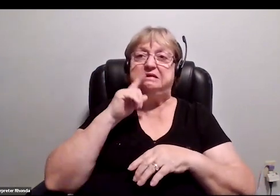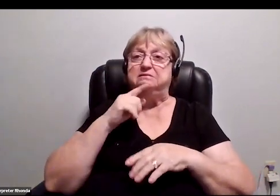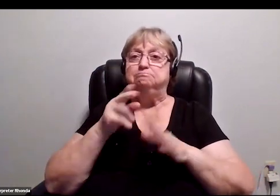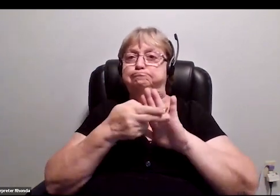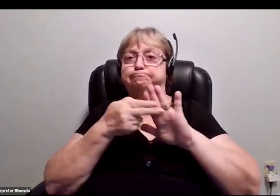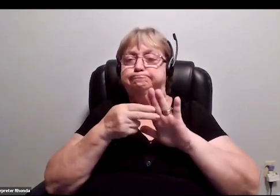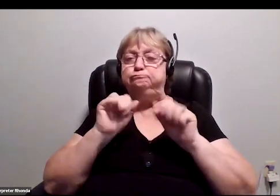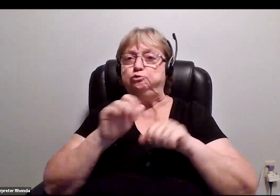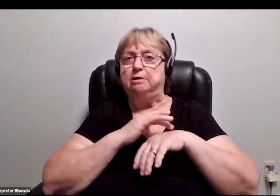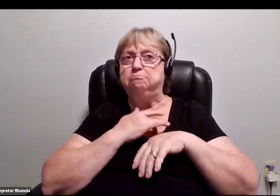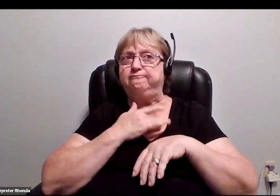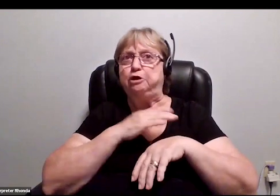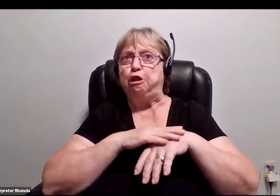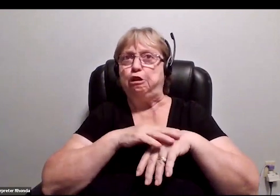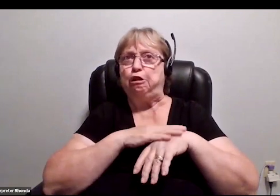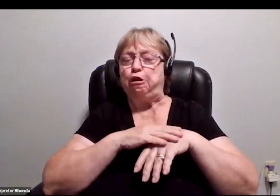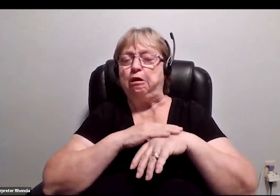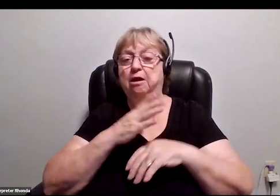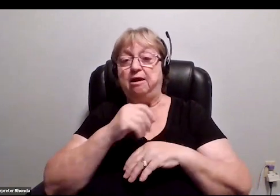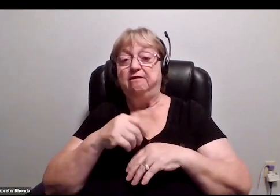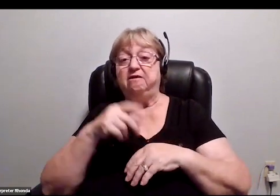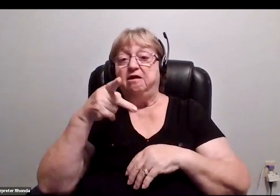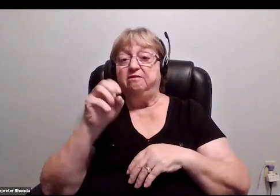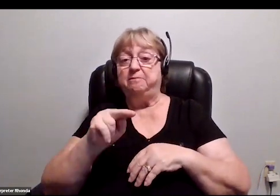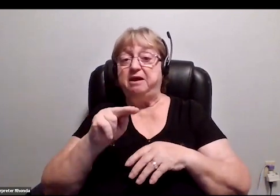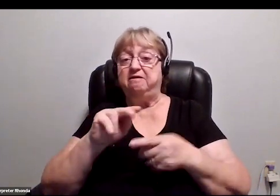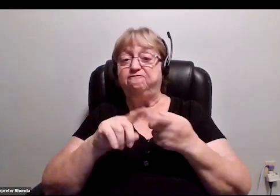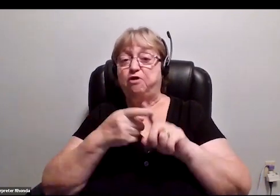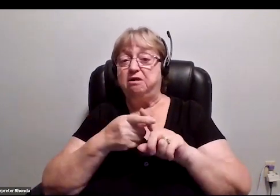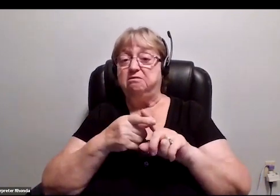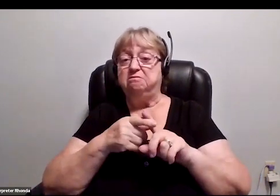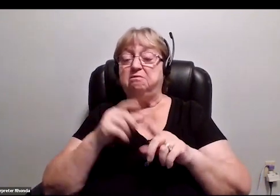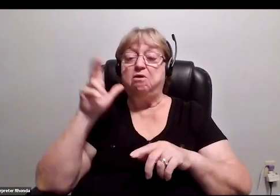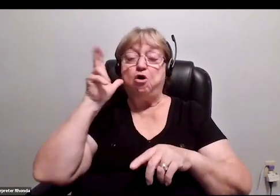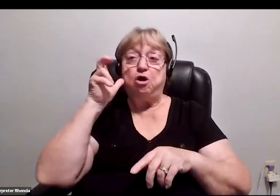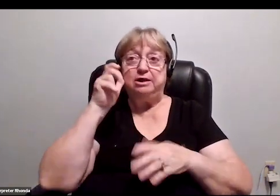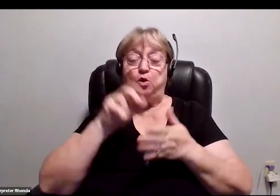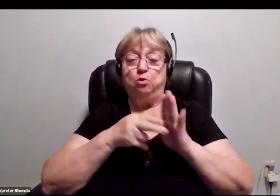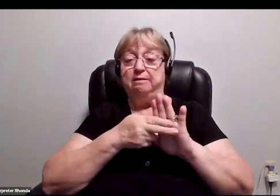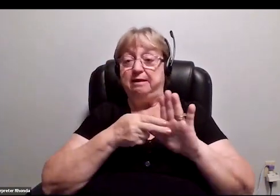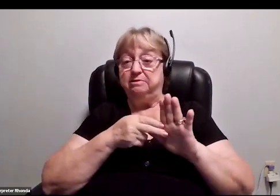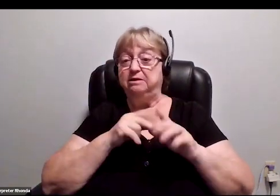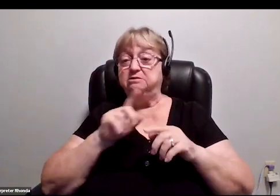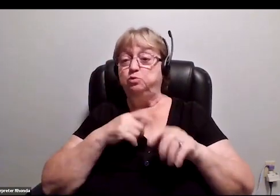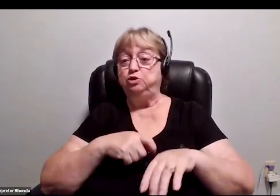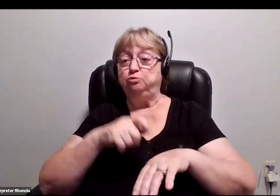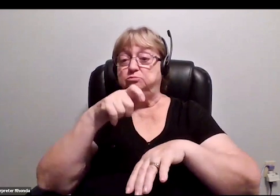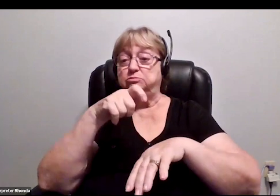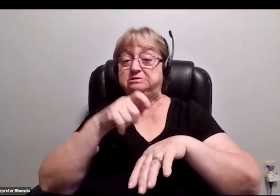We also tried out the PENfriend audio labeling system. This device when you tap it onto a sticker,